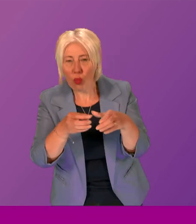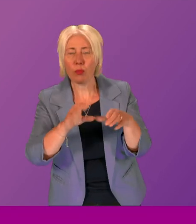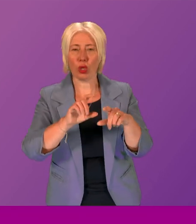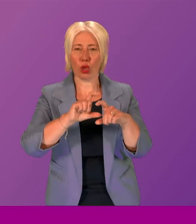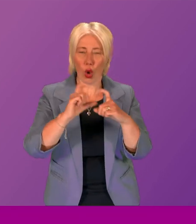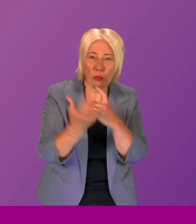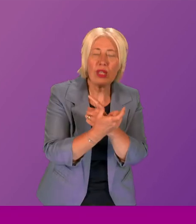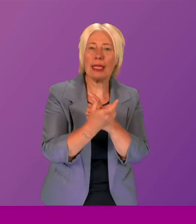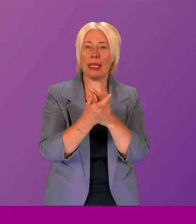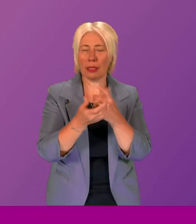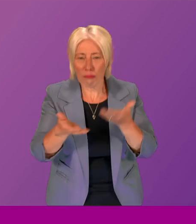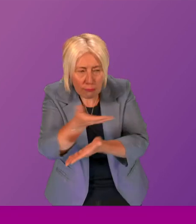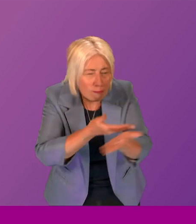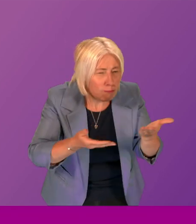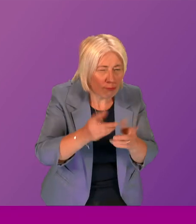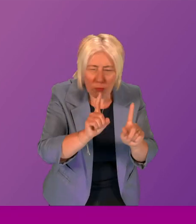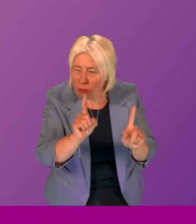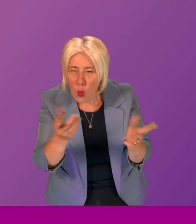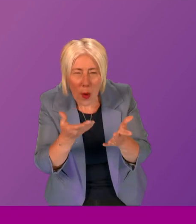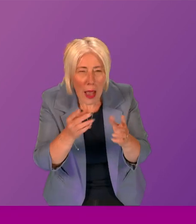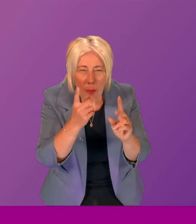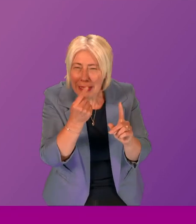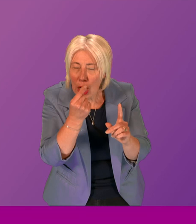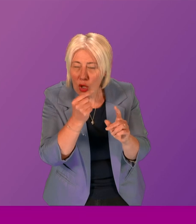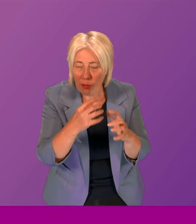being able to understand where there is potential for tensions to be raised.”